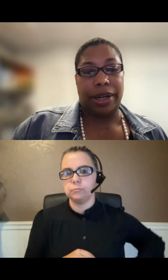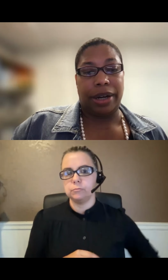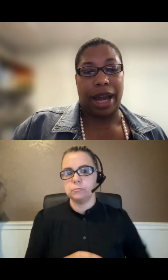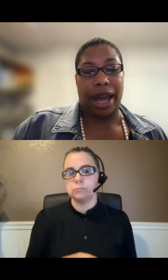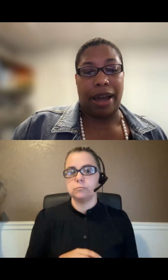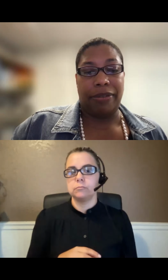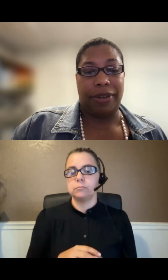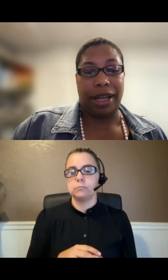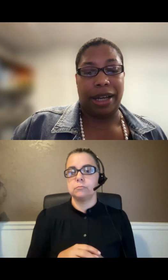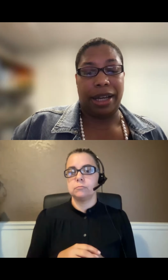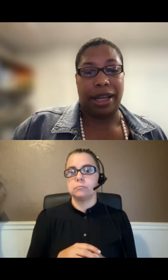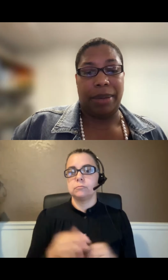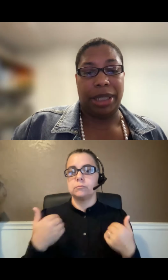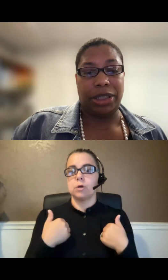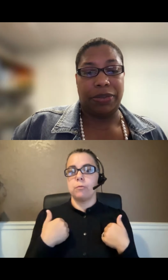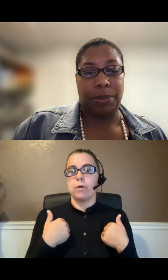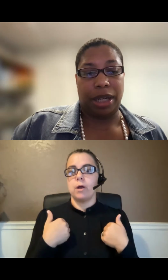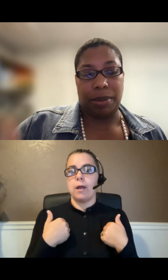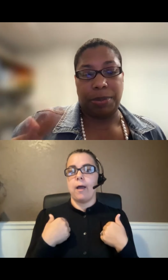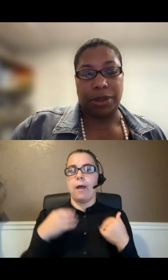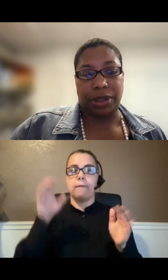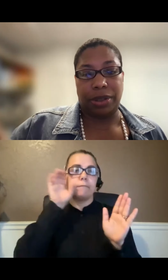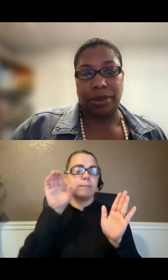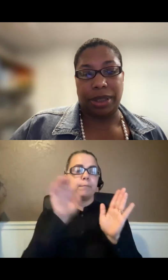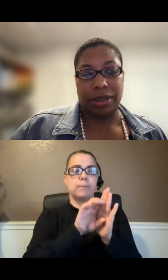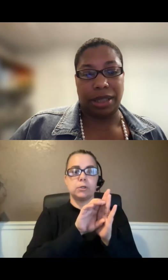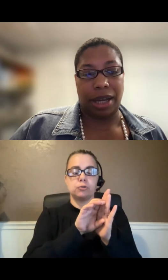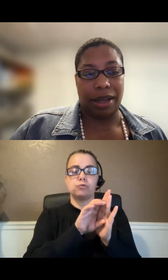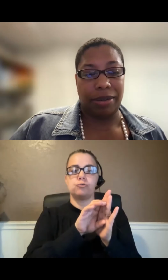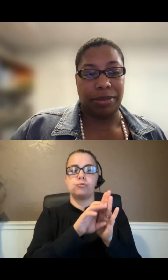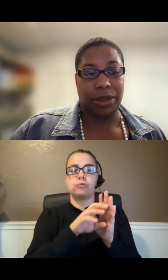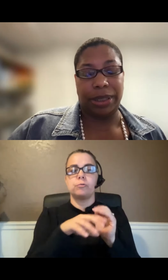Here I have an image of a person who is doing